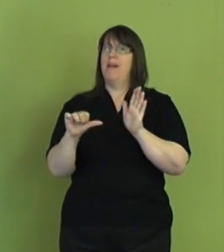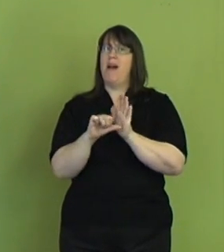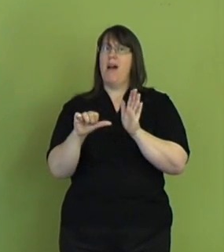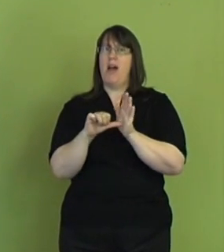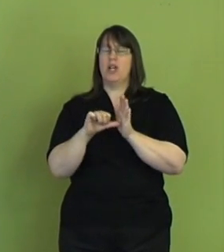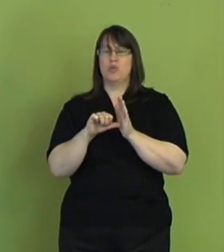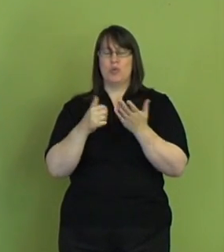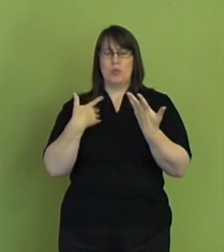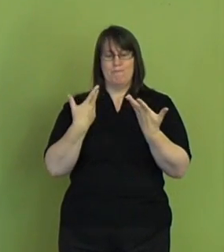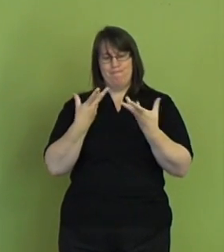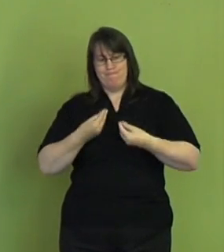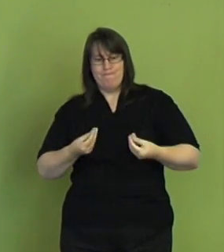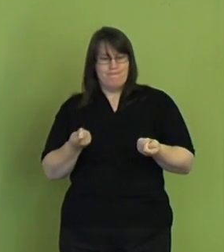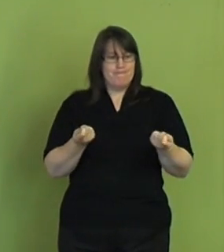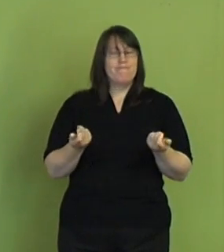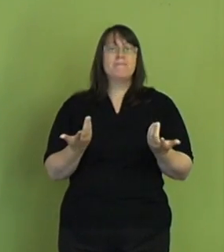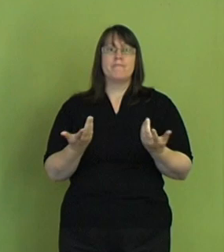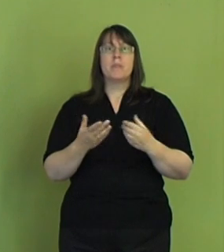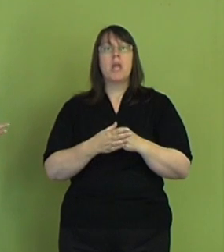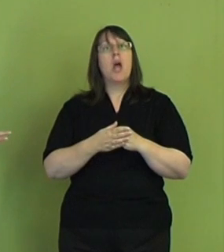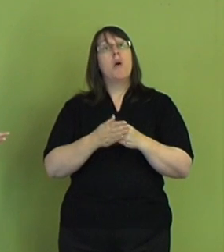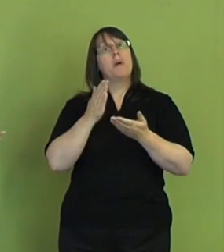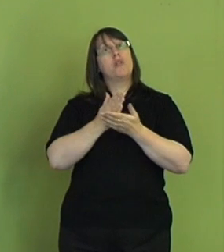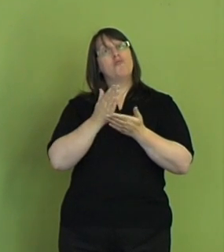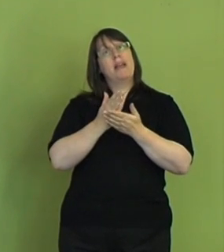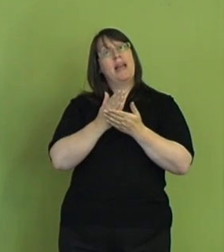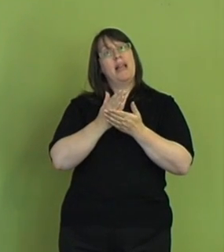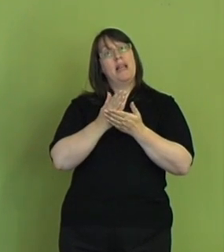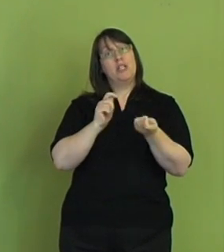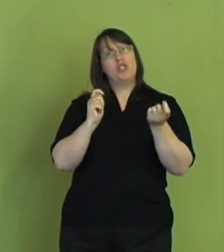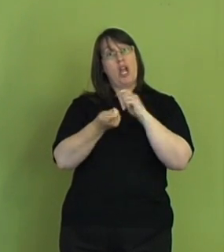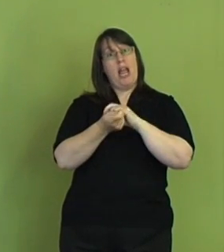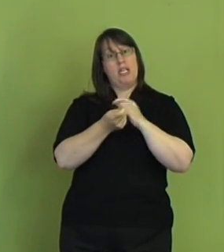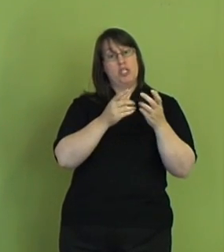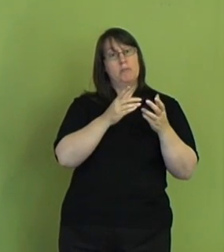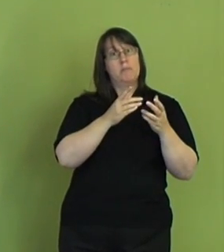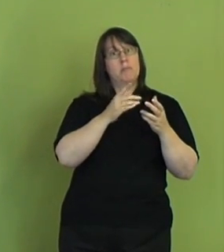But change also has the potential for both loss and gain.